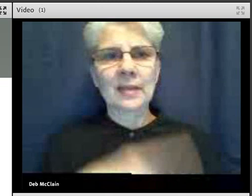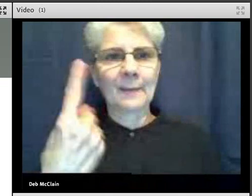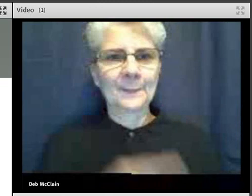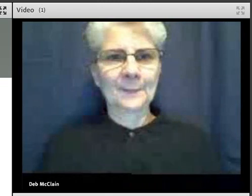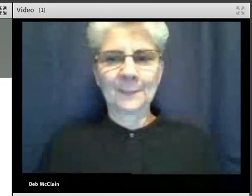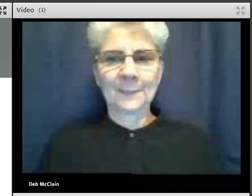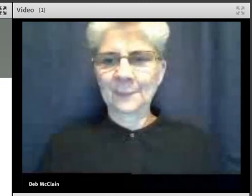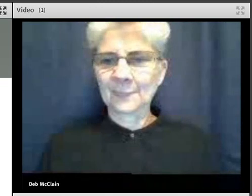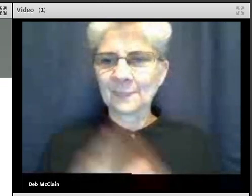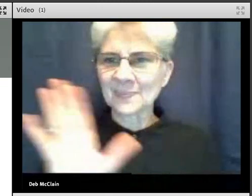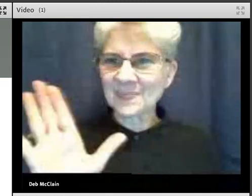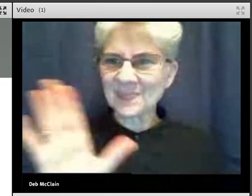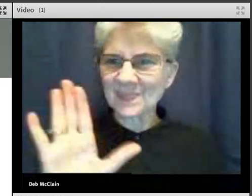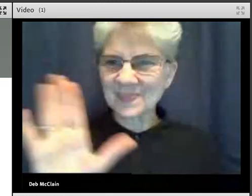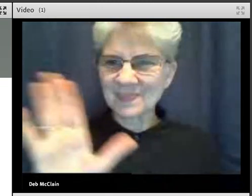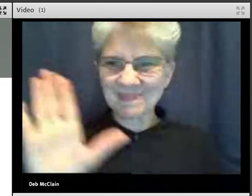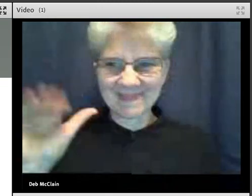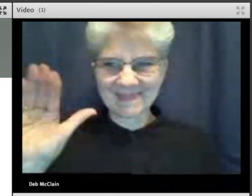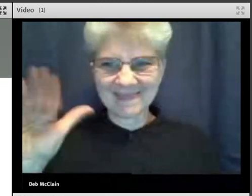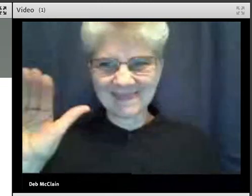Thank you, everyone, for attending. Have a great rest of your day.